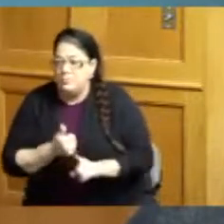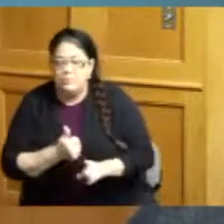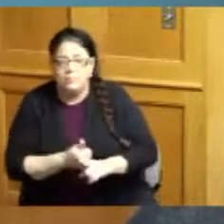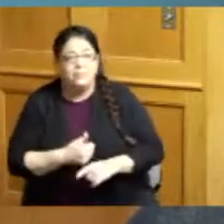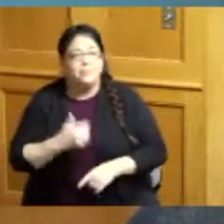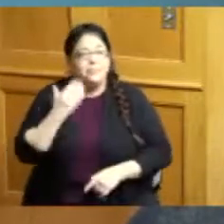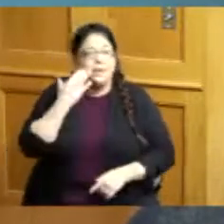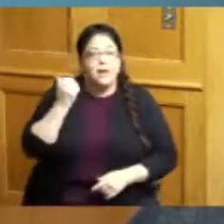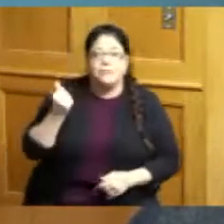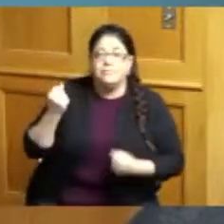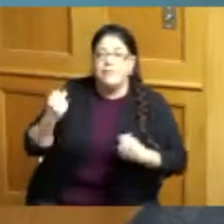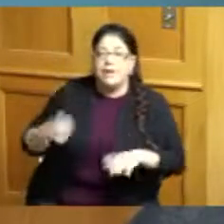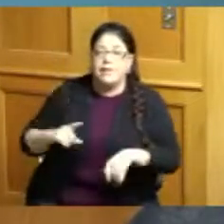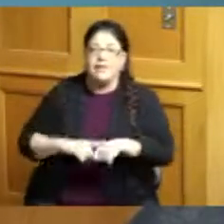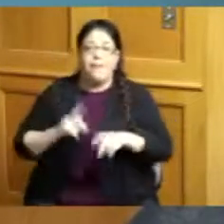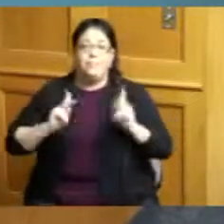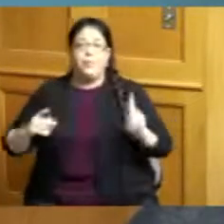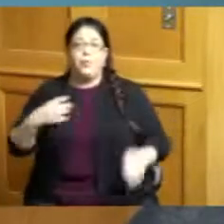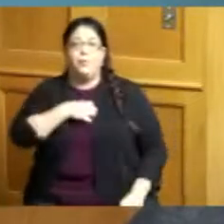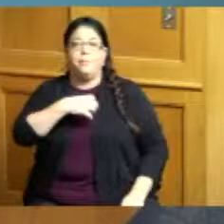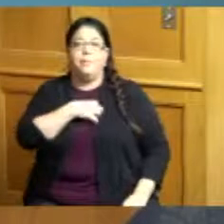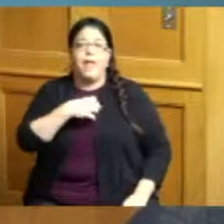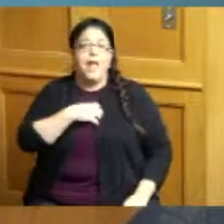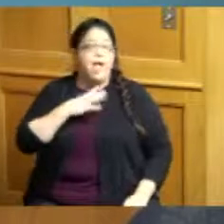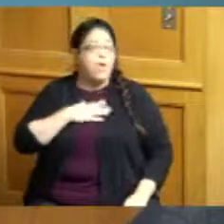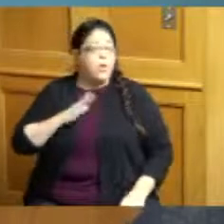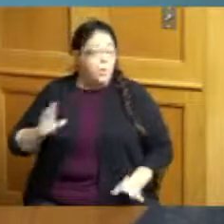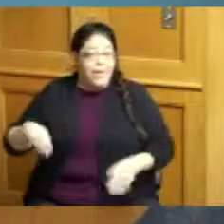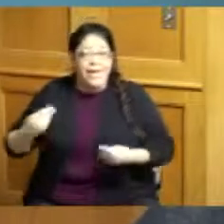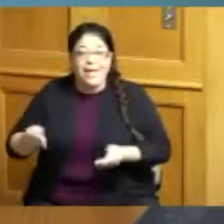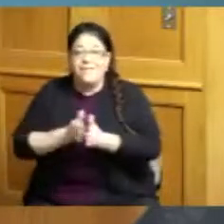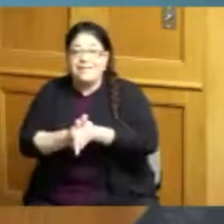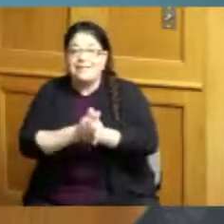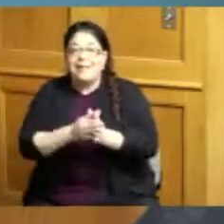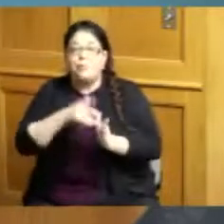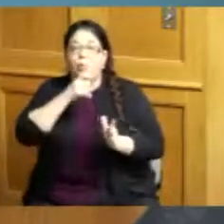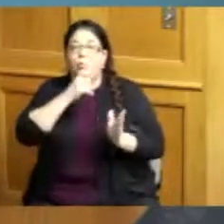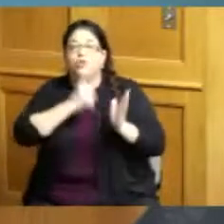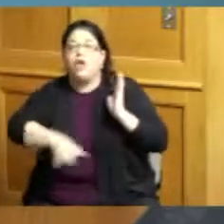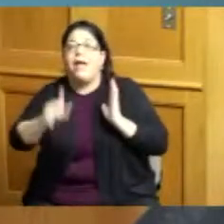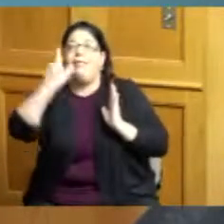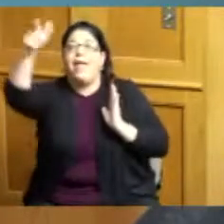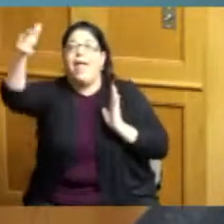of times that's what the people complain about we give incentives but who's checking and I think it